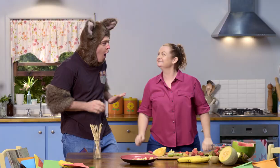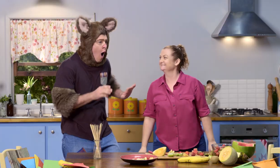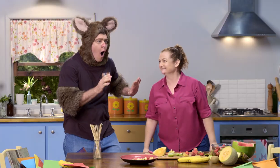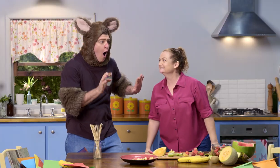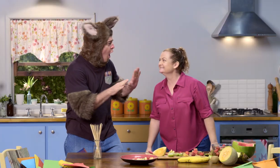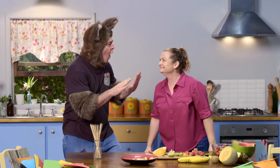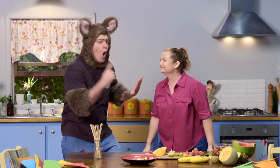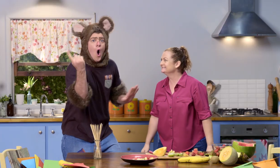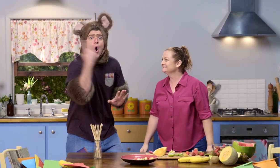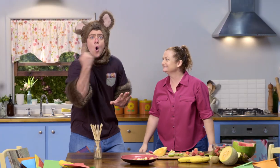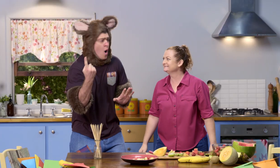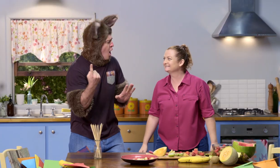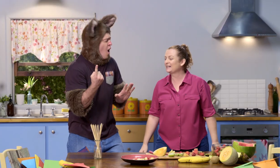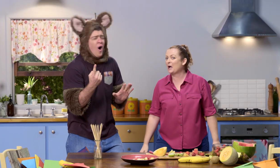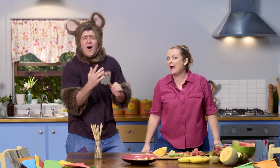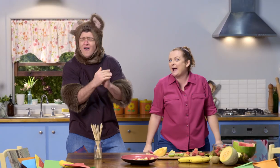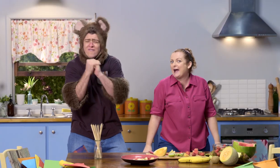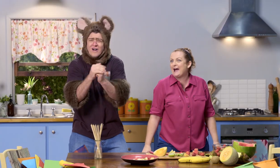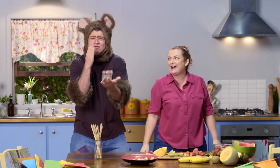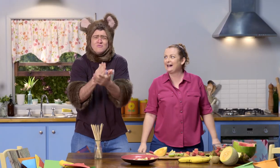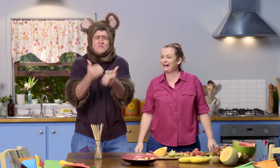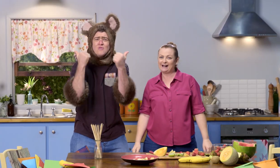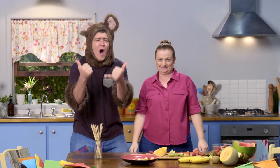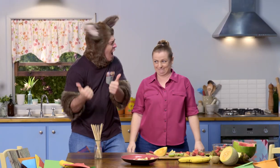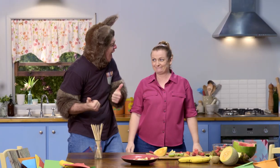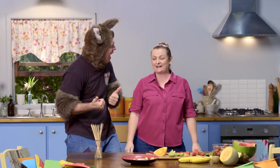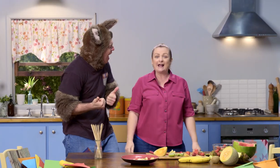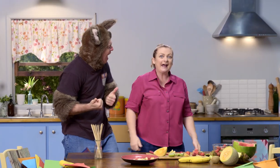Who is it? Oh, friends are really great.